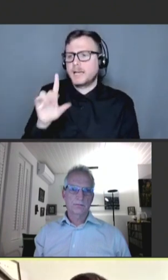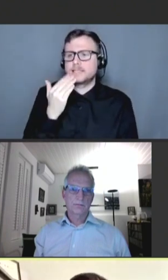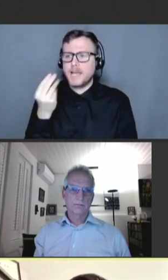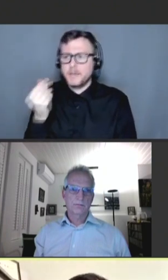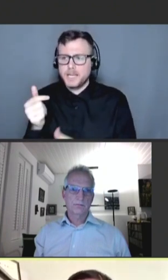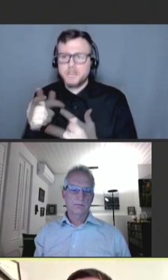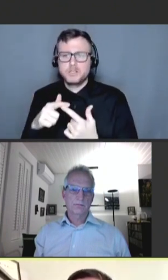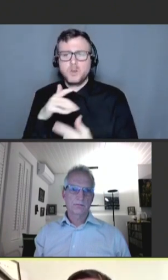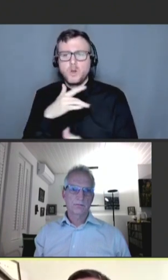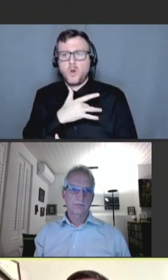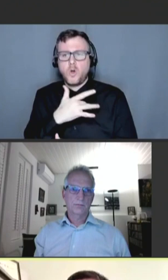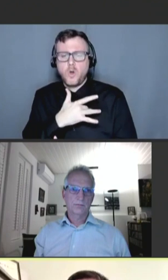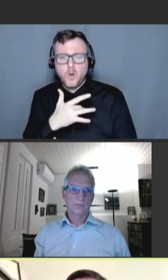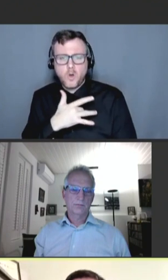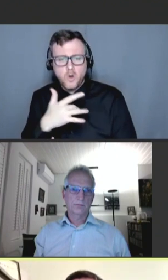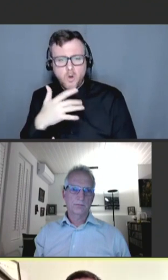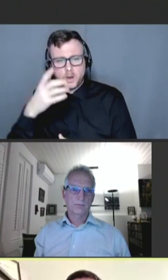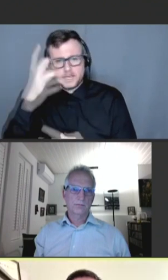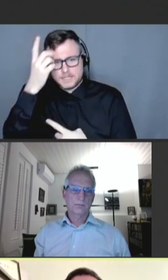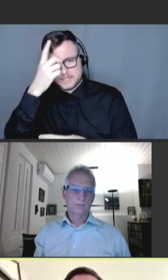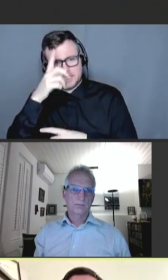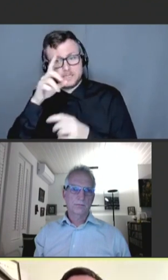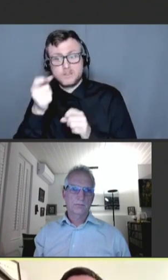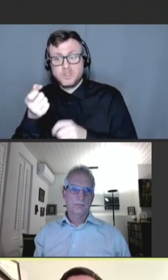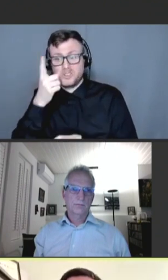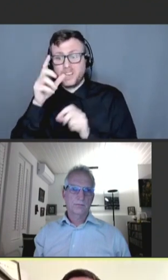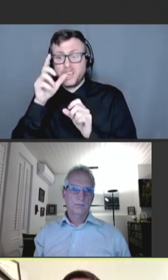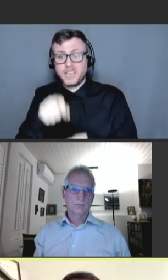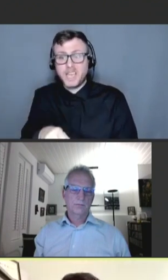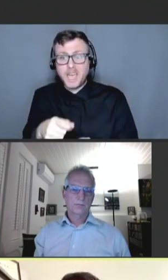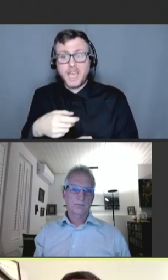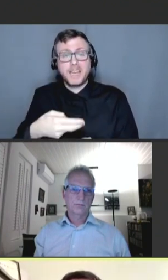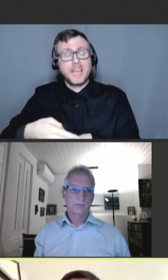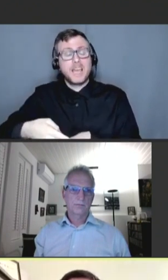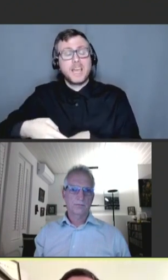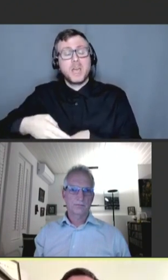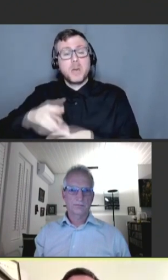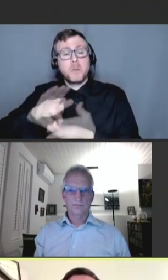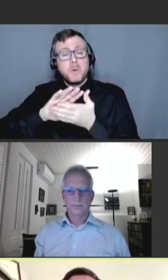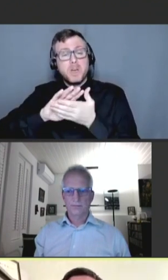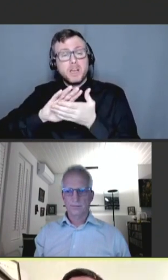diabetes and heart disease, in turn can also heighten the risk of getting infections and